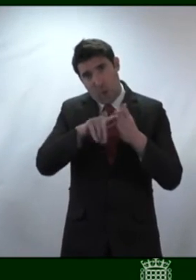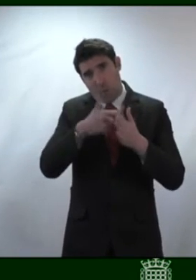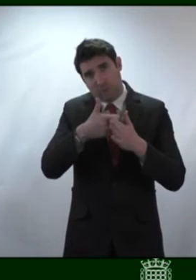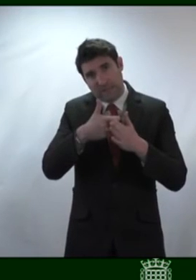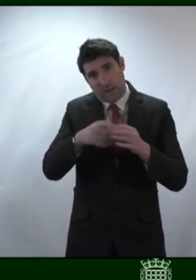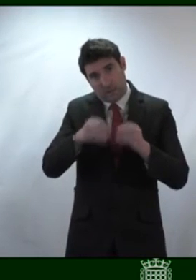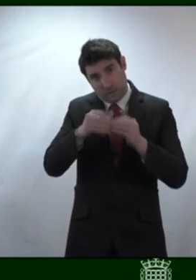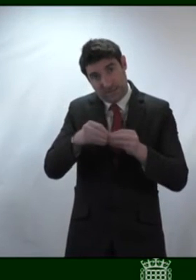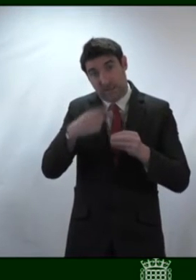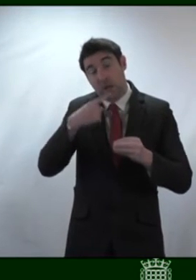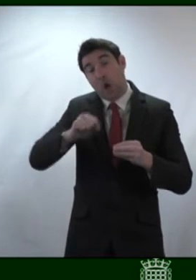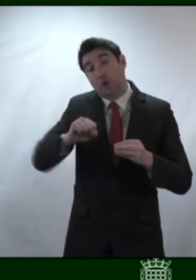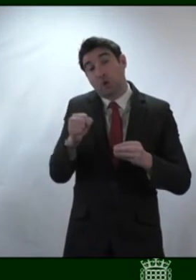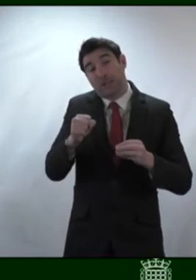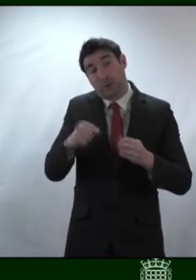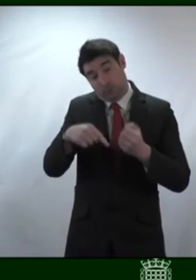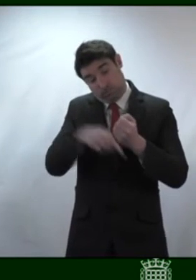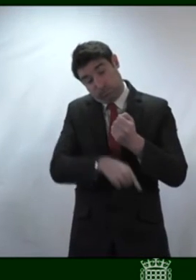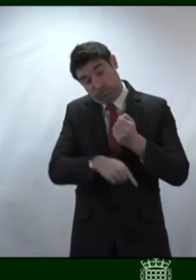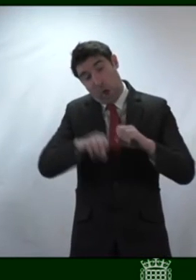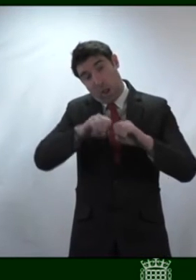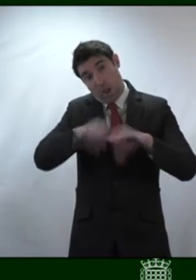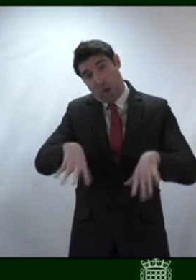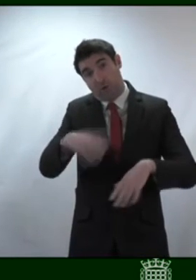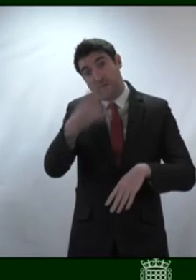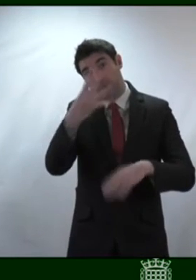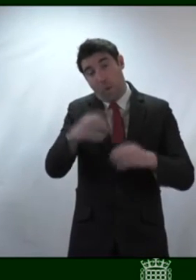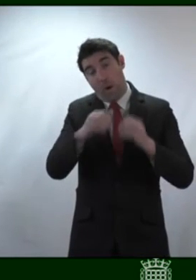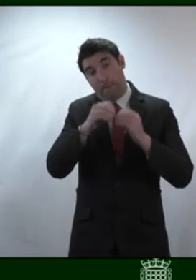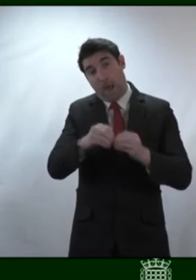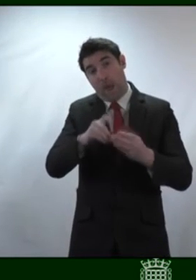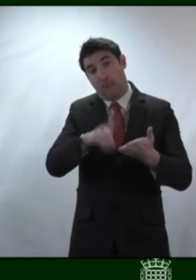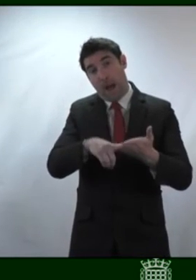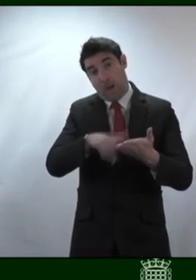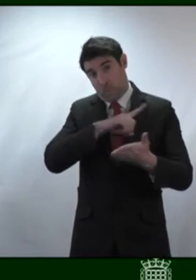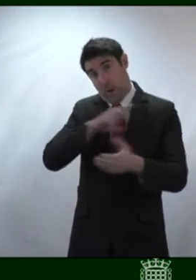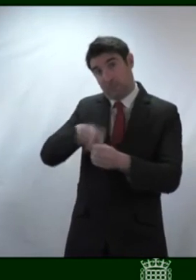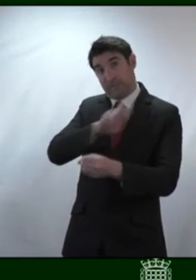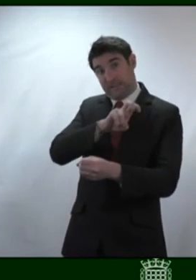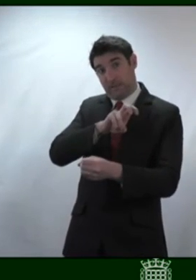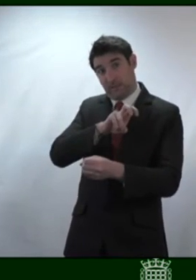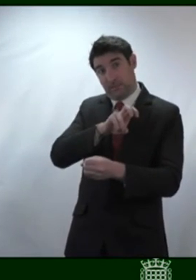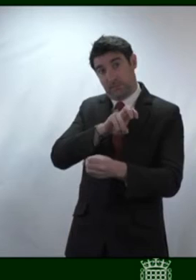of Brexit, and Bloomberg Economics estimates that the UK will have lost £200 billion by the end of